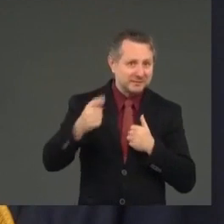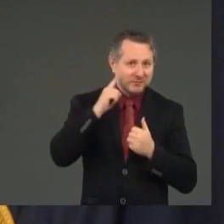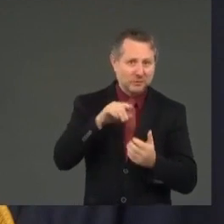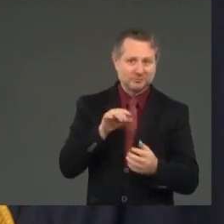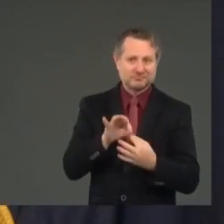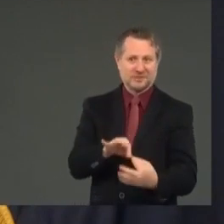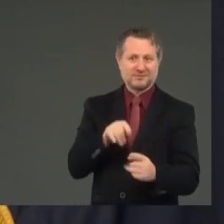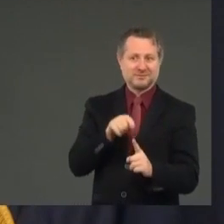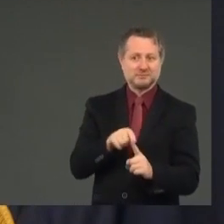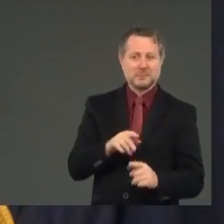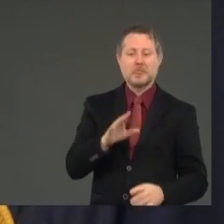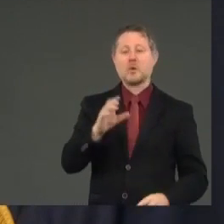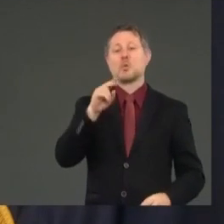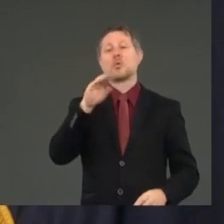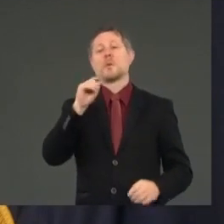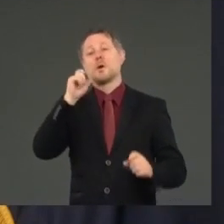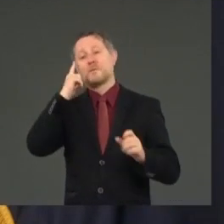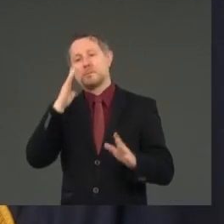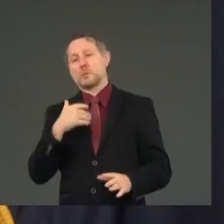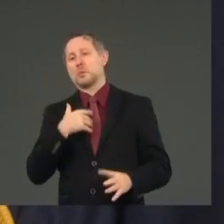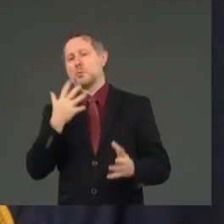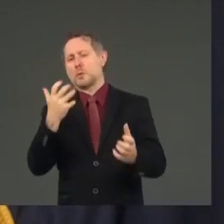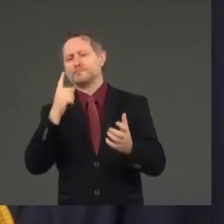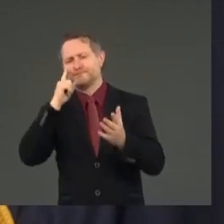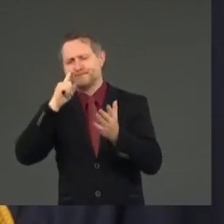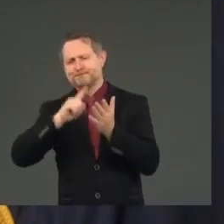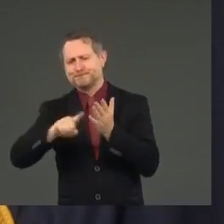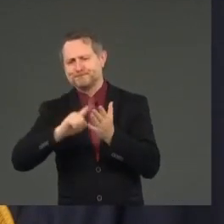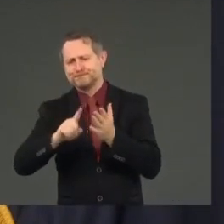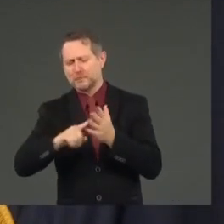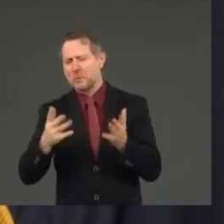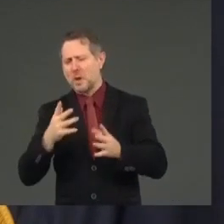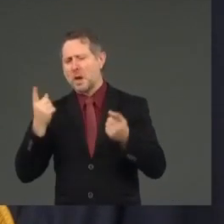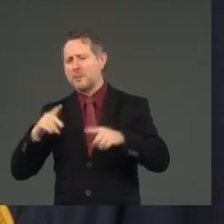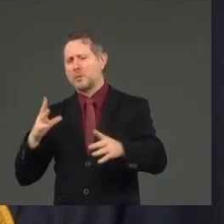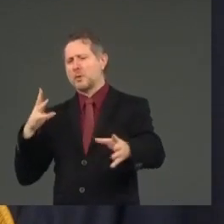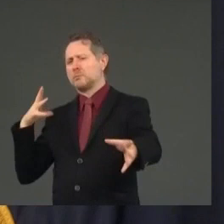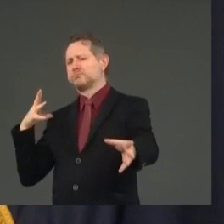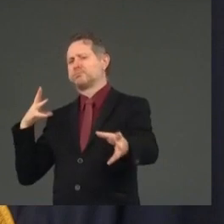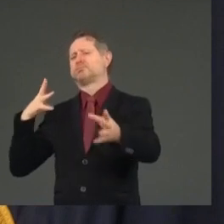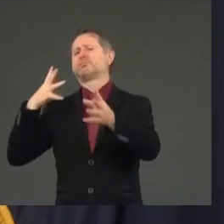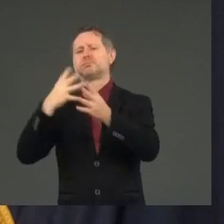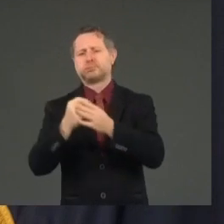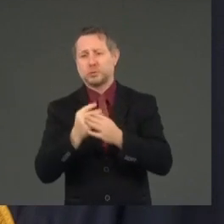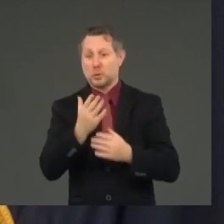THE FIRST QUESTION IS, IS THAT TRUE, AND ARE THERE OTHER PARTS OF REIMAGINING THAT DON'T